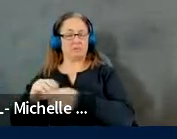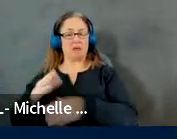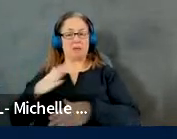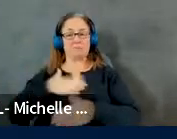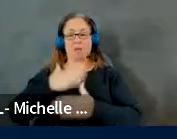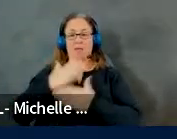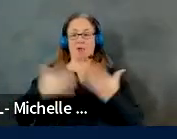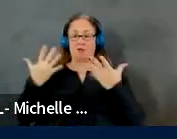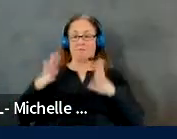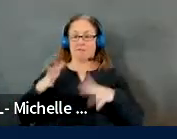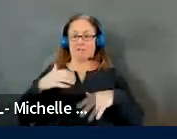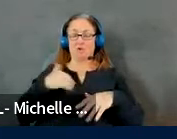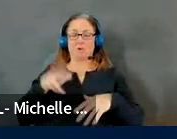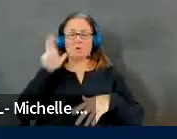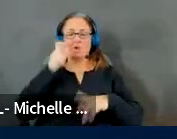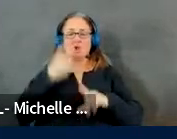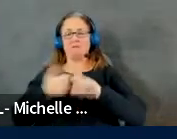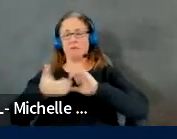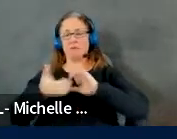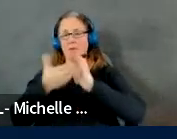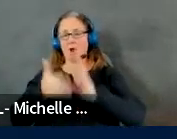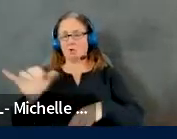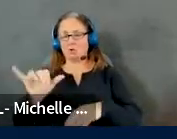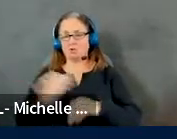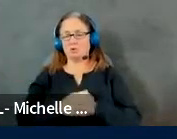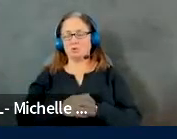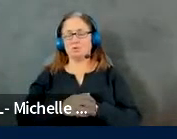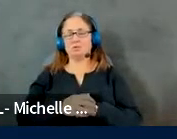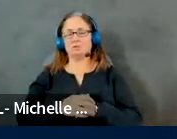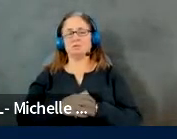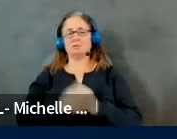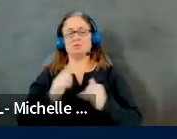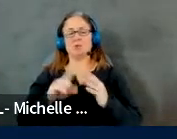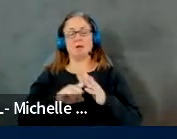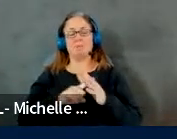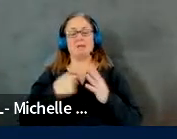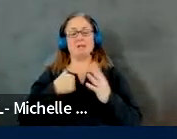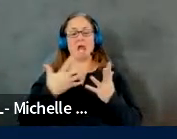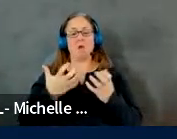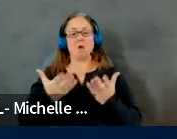we will also hear from our partners. So to begin, I want to also provide a little